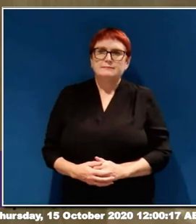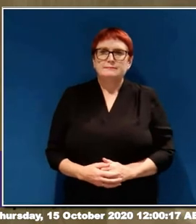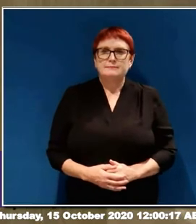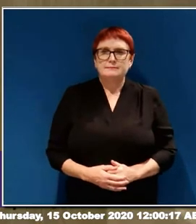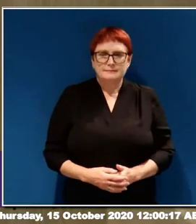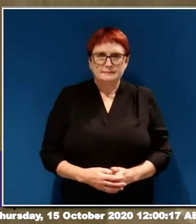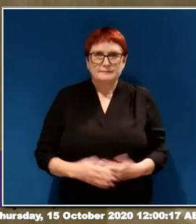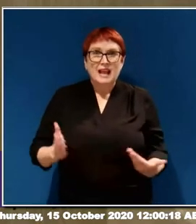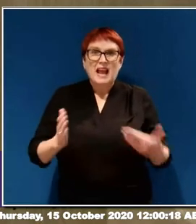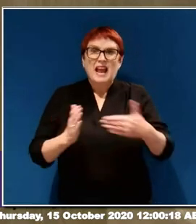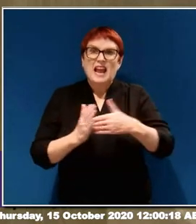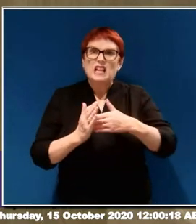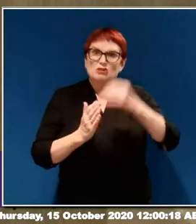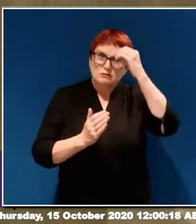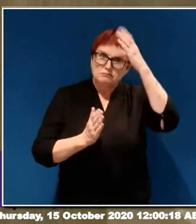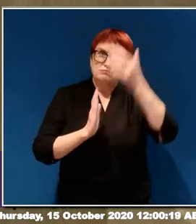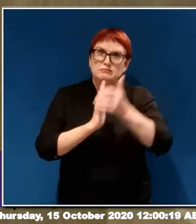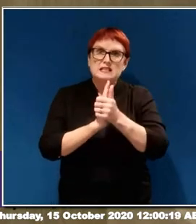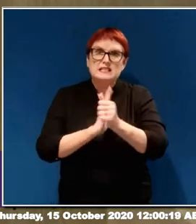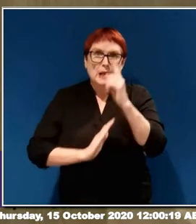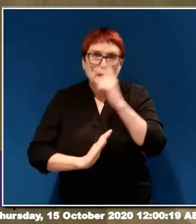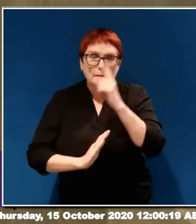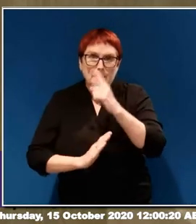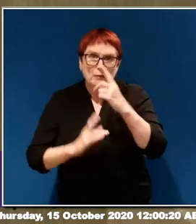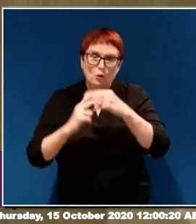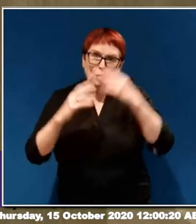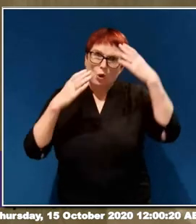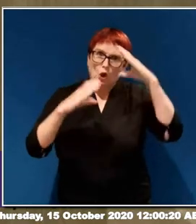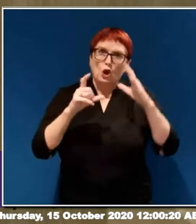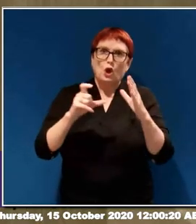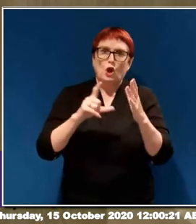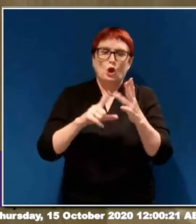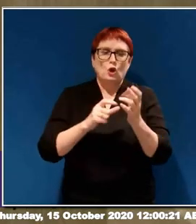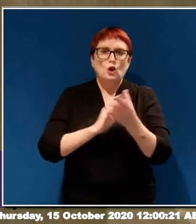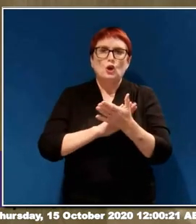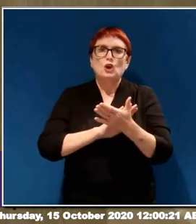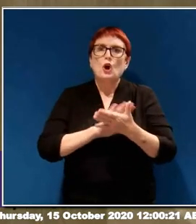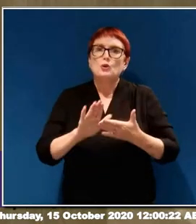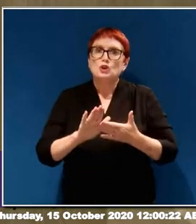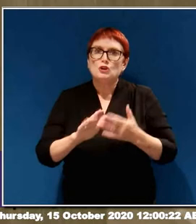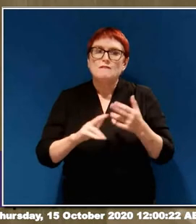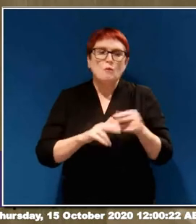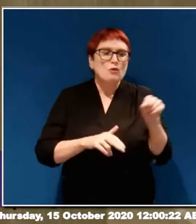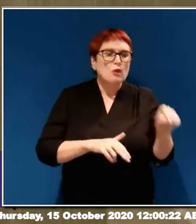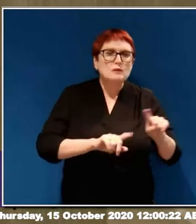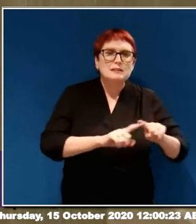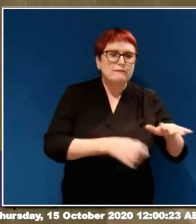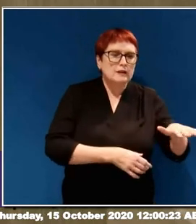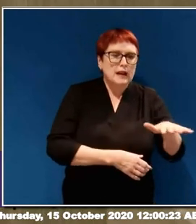coaches, in some of those areas that I now am not required